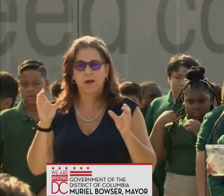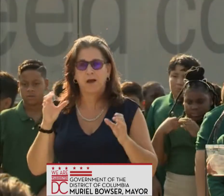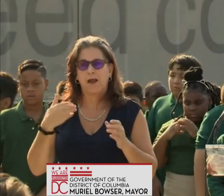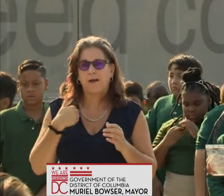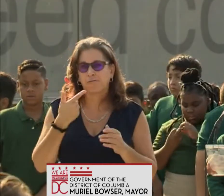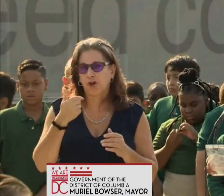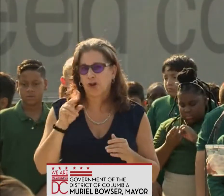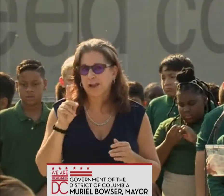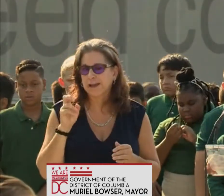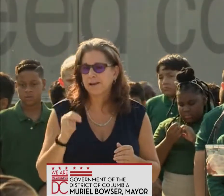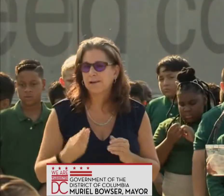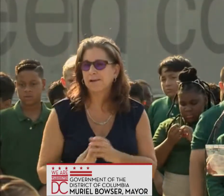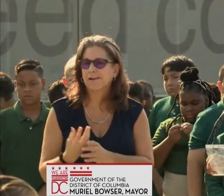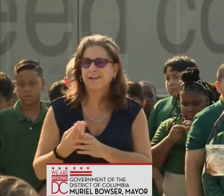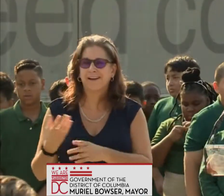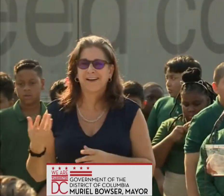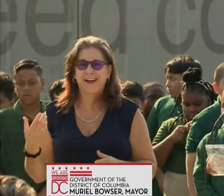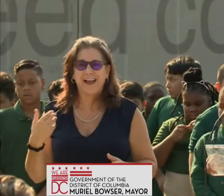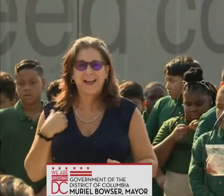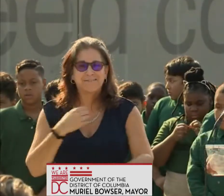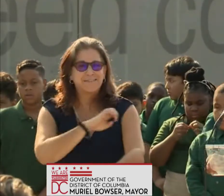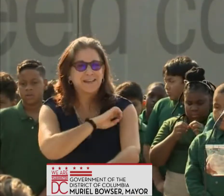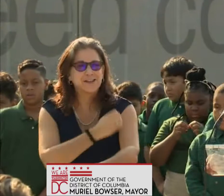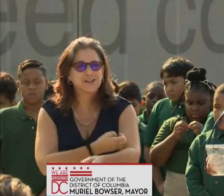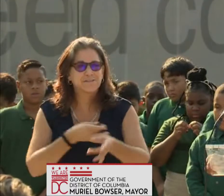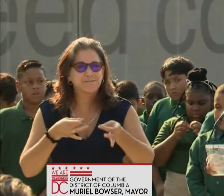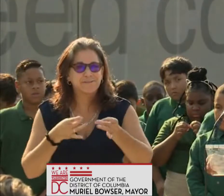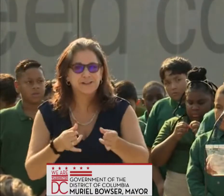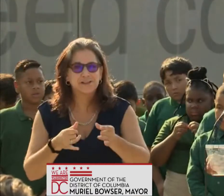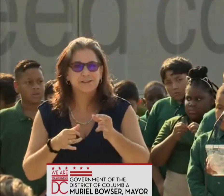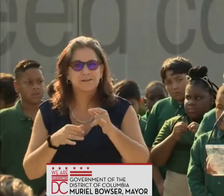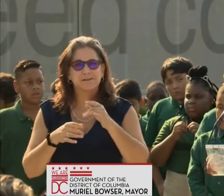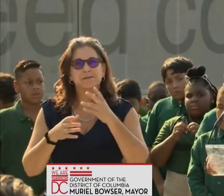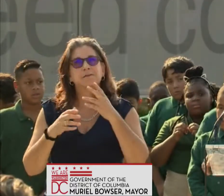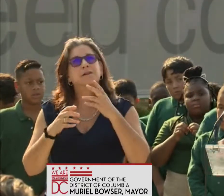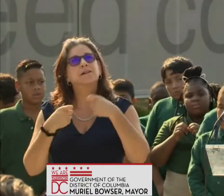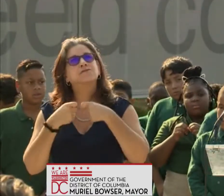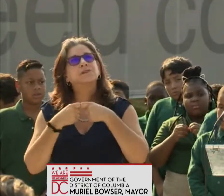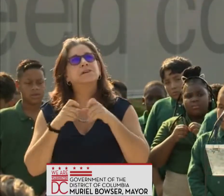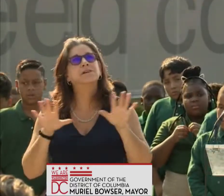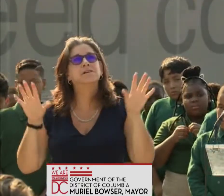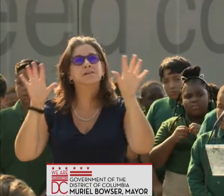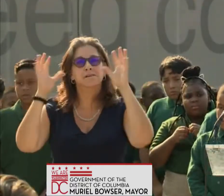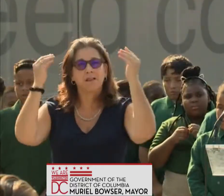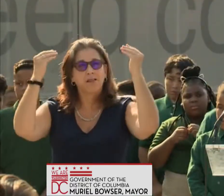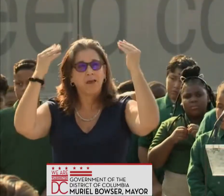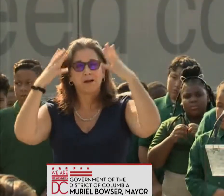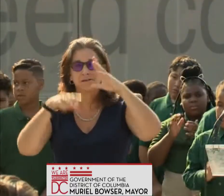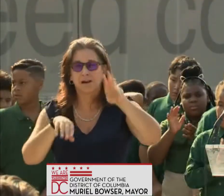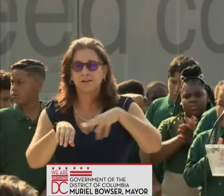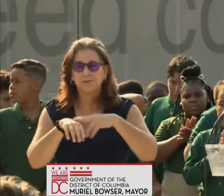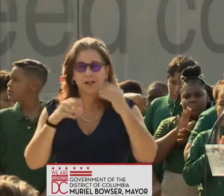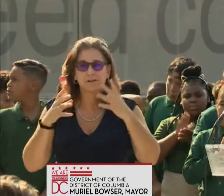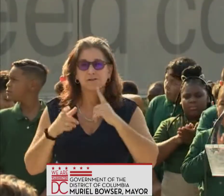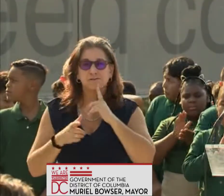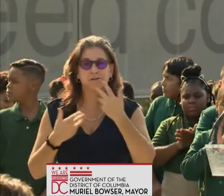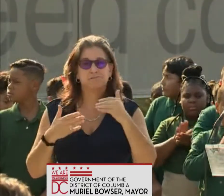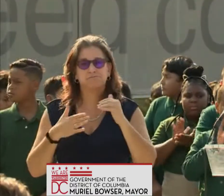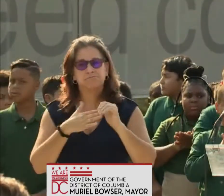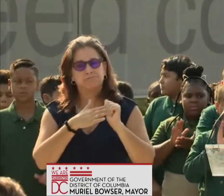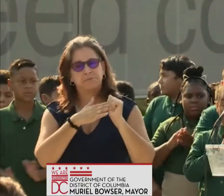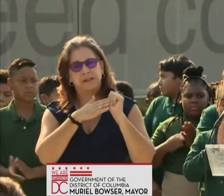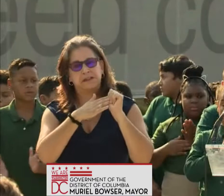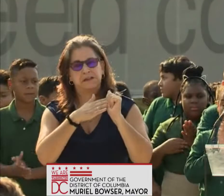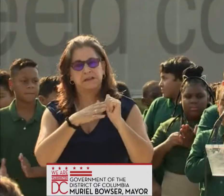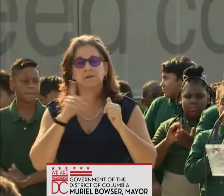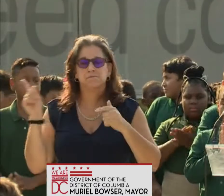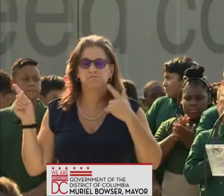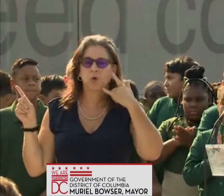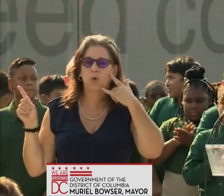features this building is LEED Gold and we're very proud of that too so you have